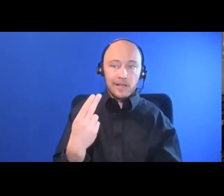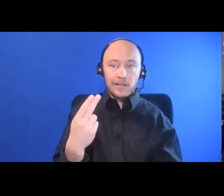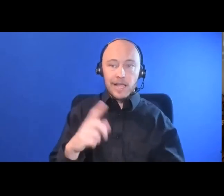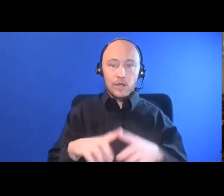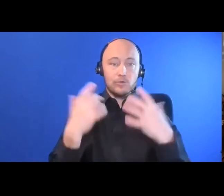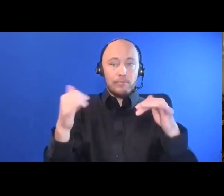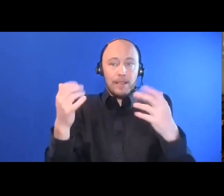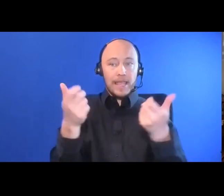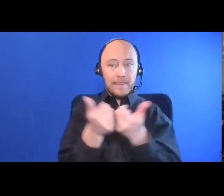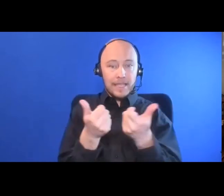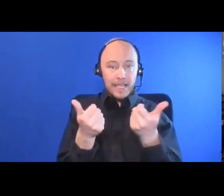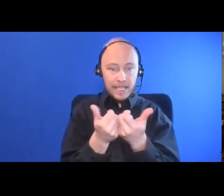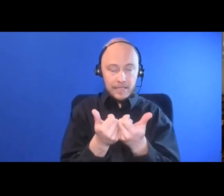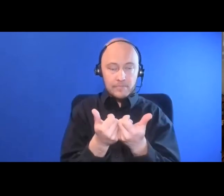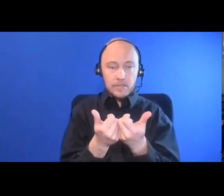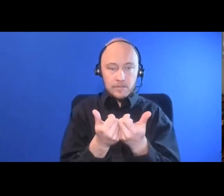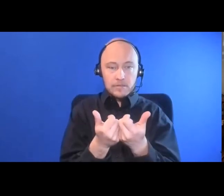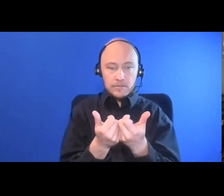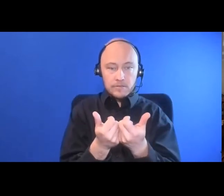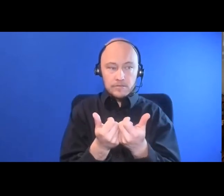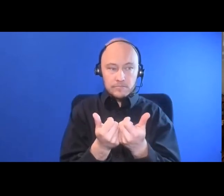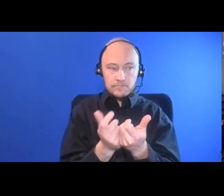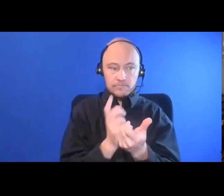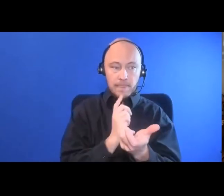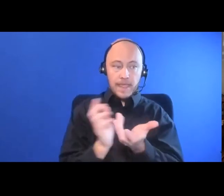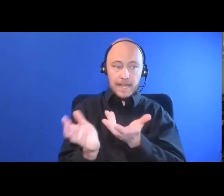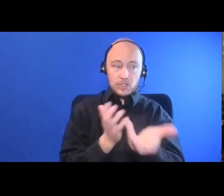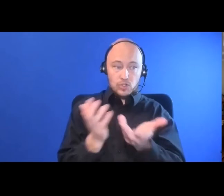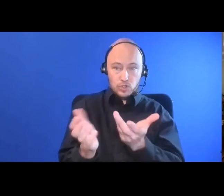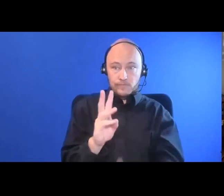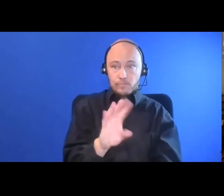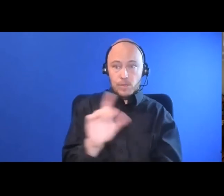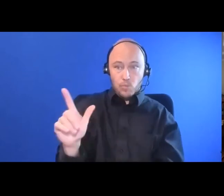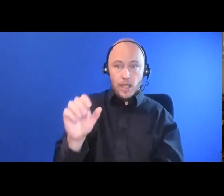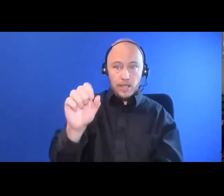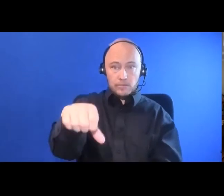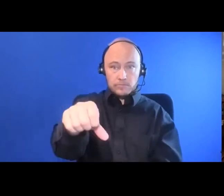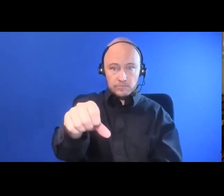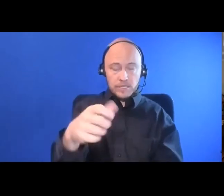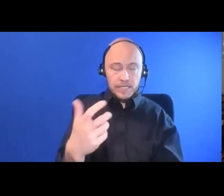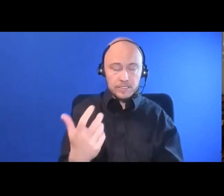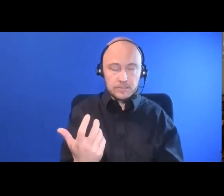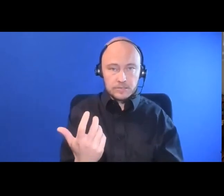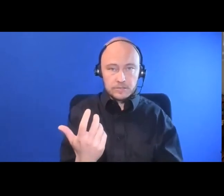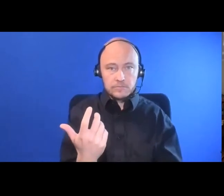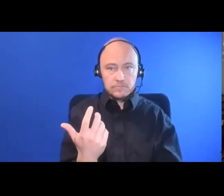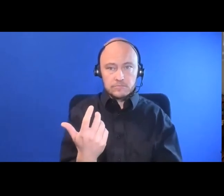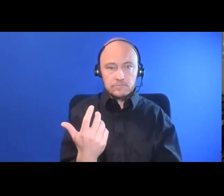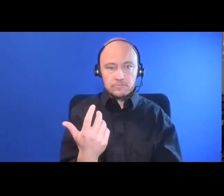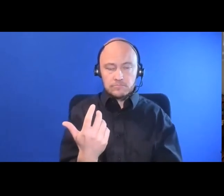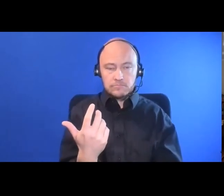which I think has served me well. But again, I can't get anywhere